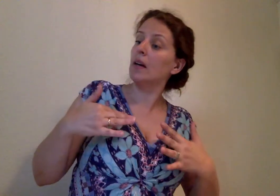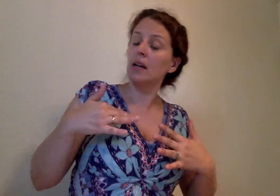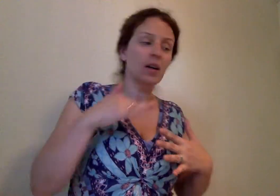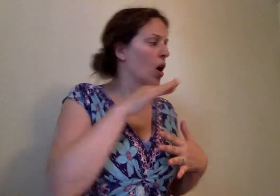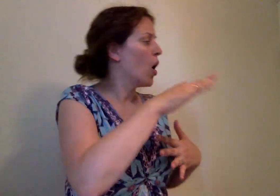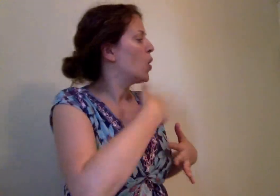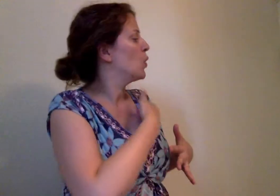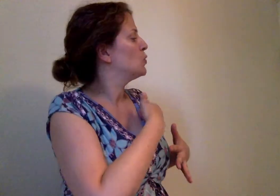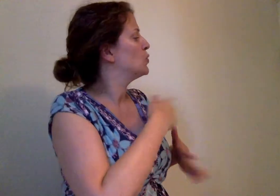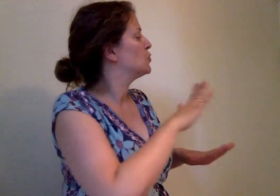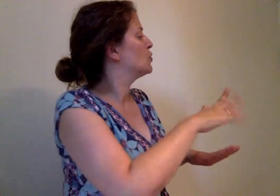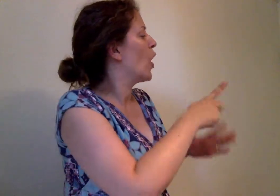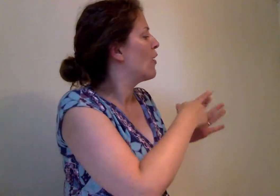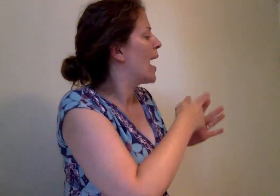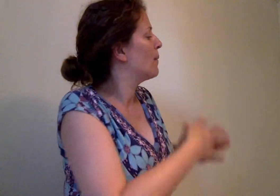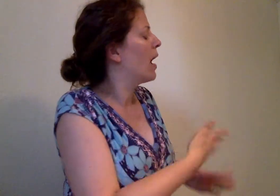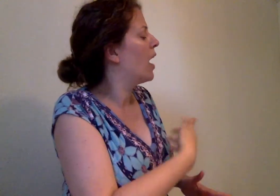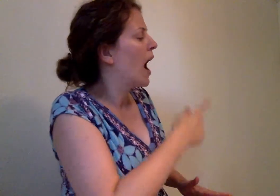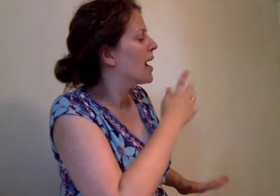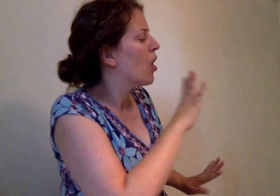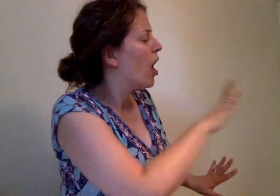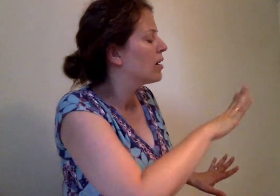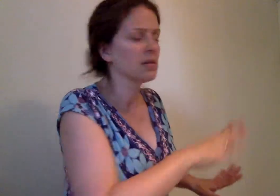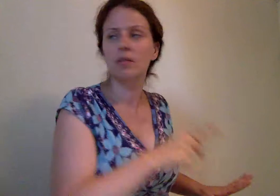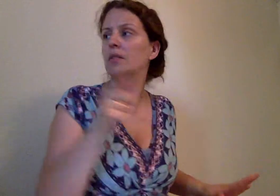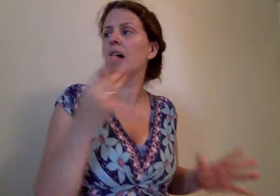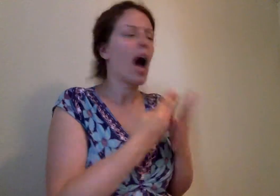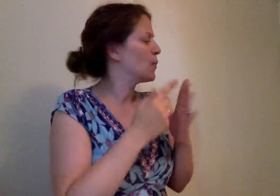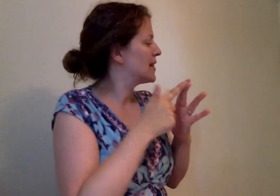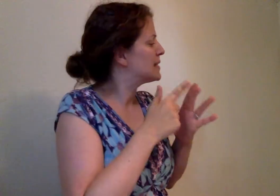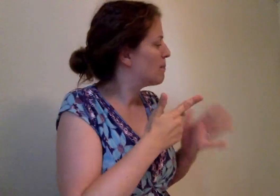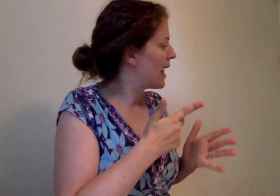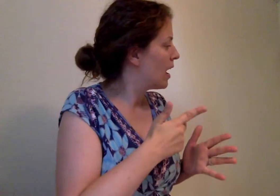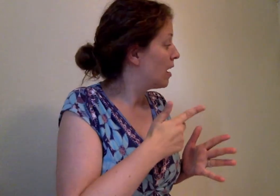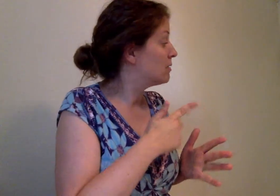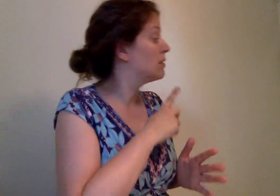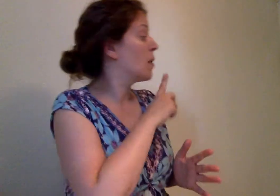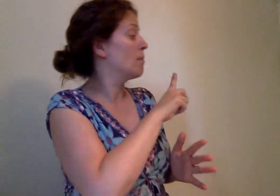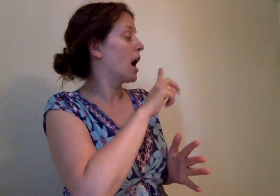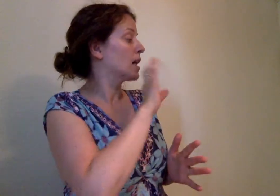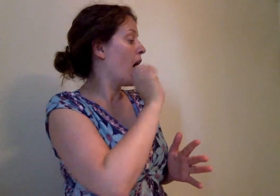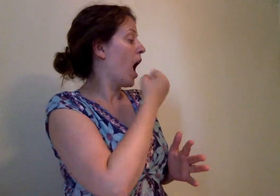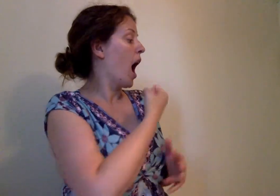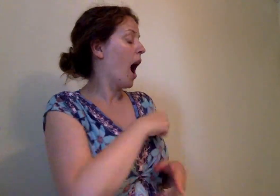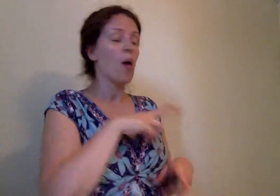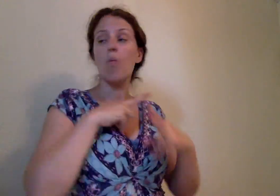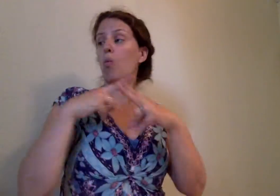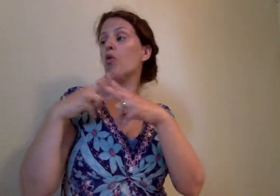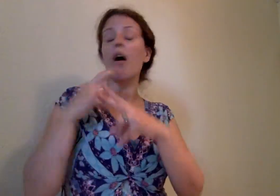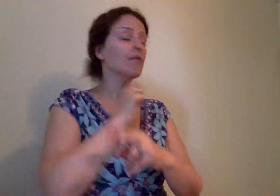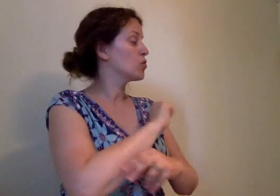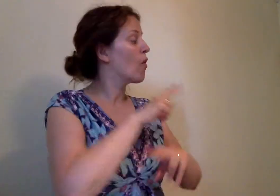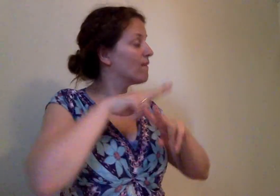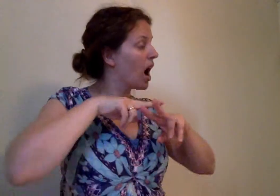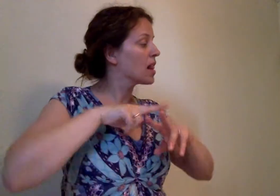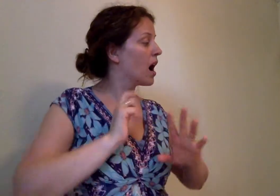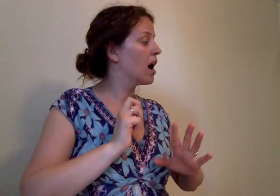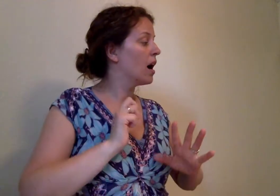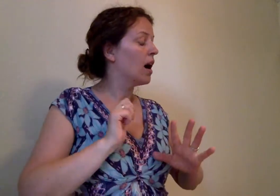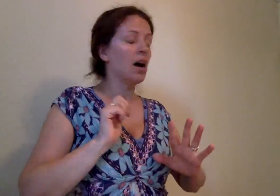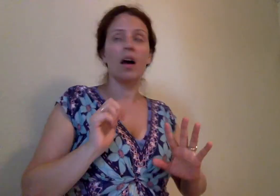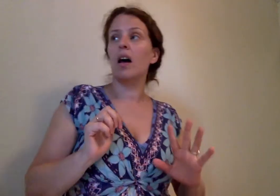"Oh sorry Emma, I'm going with Isabella but I will look after your father.